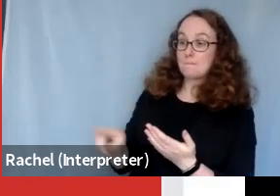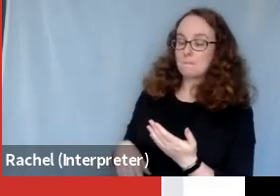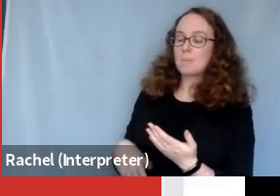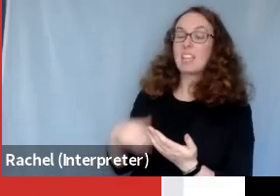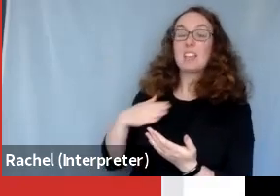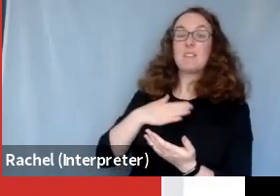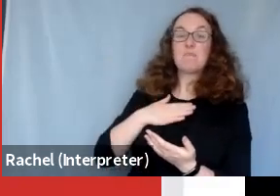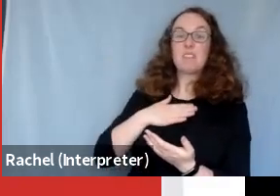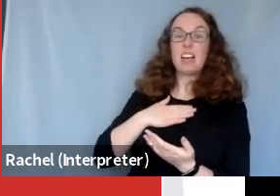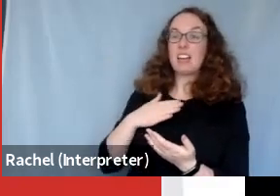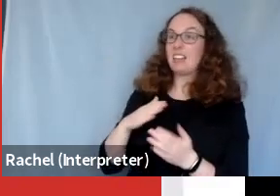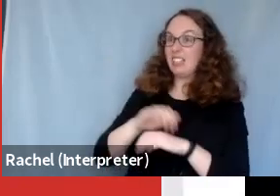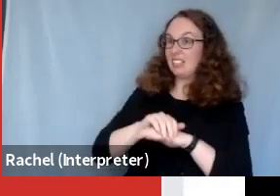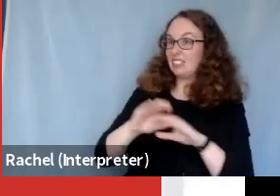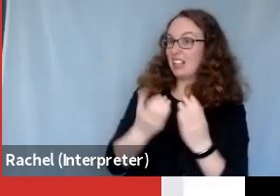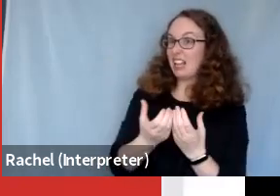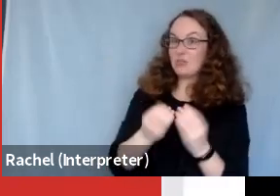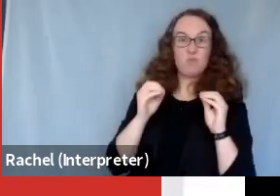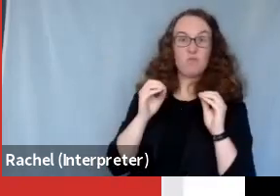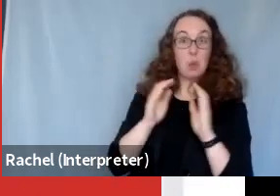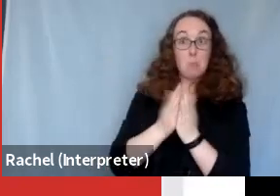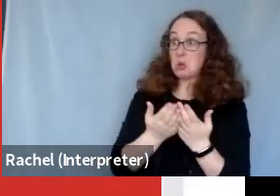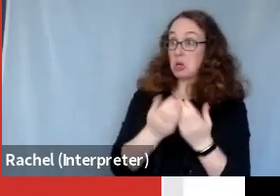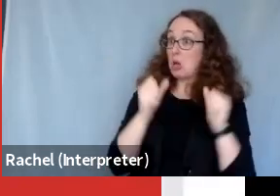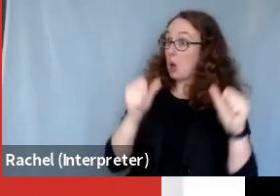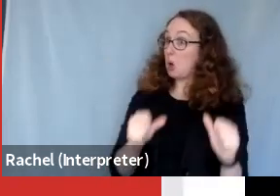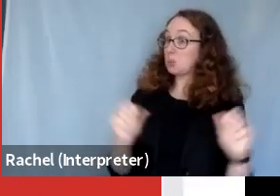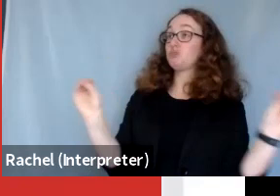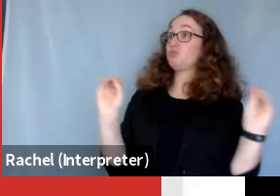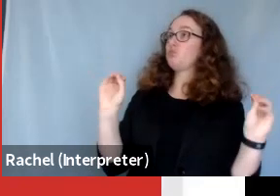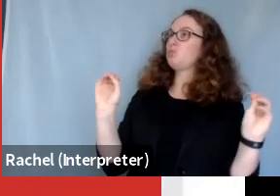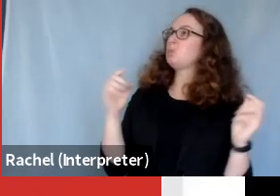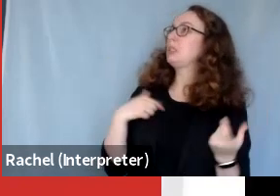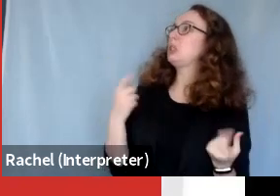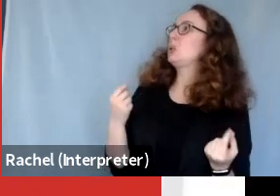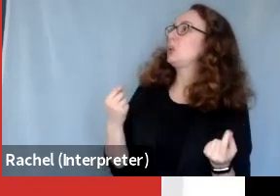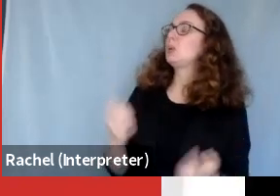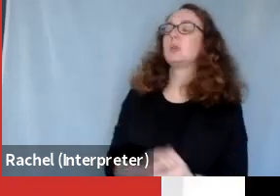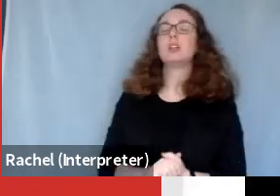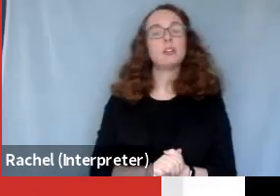what should I do? Again, at this point it's most